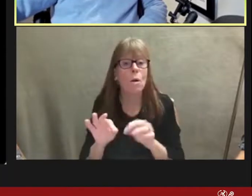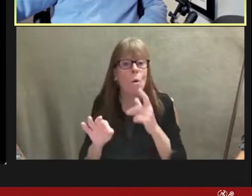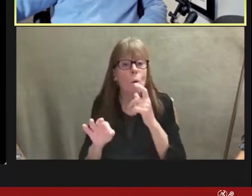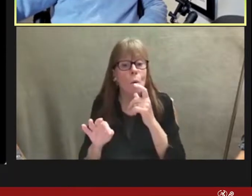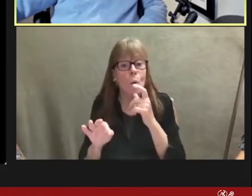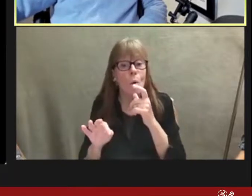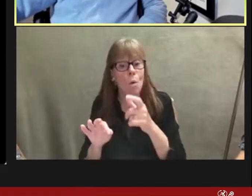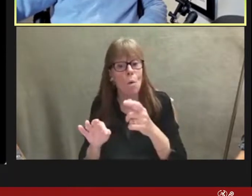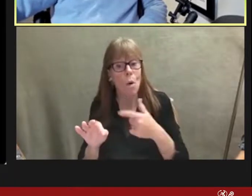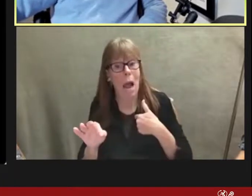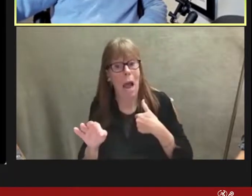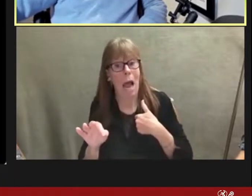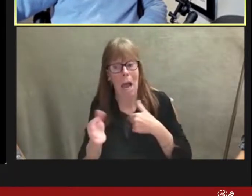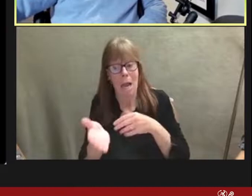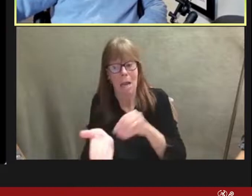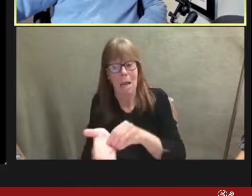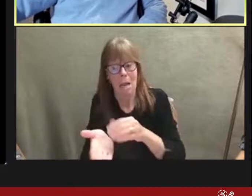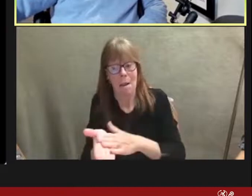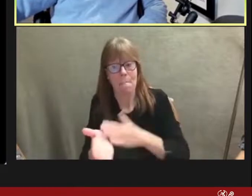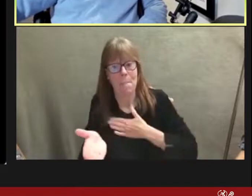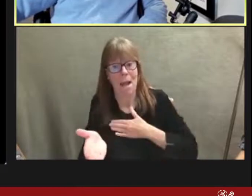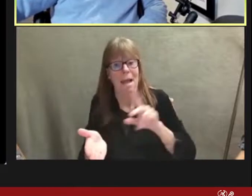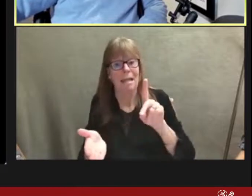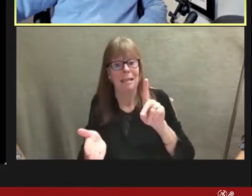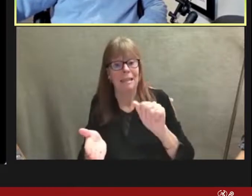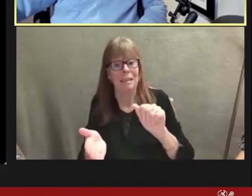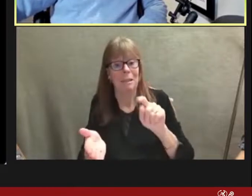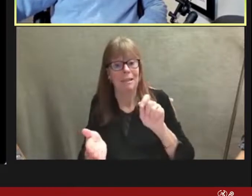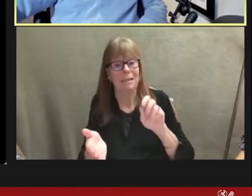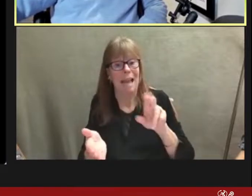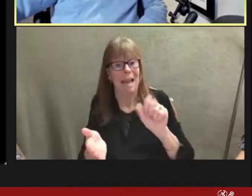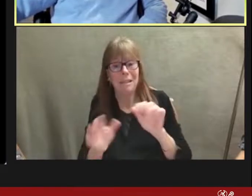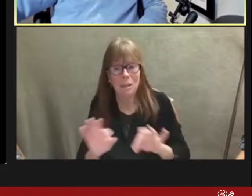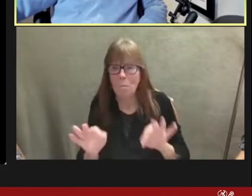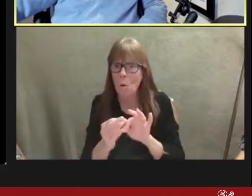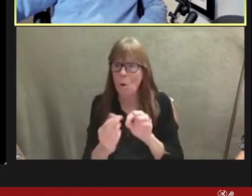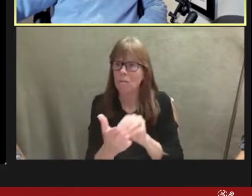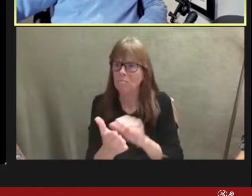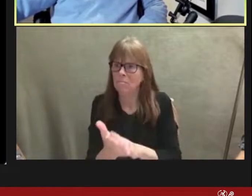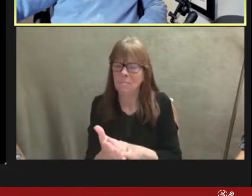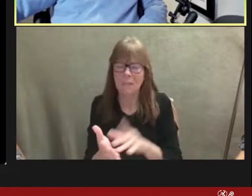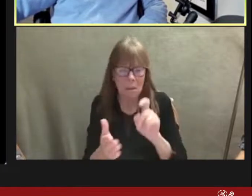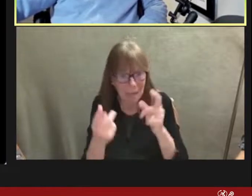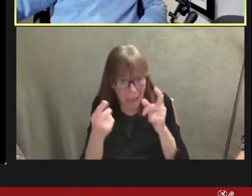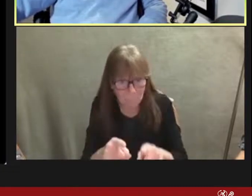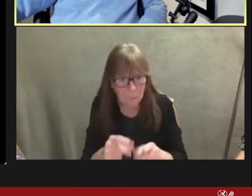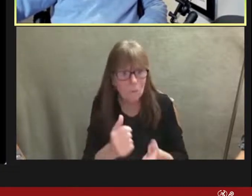included in all public health surveilling systems. This must be done to assess the impact of public